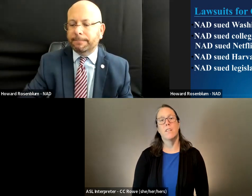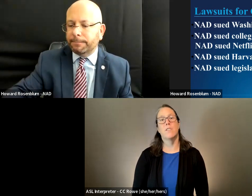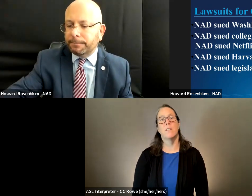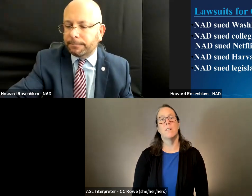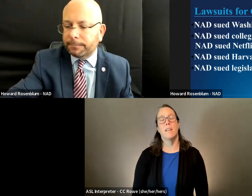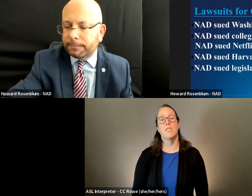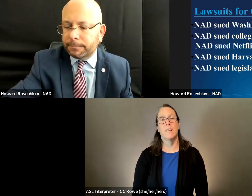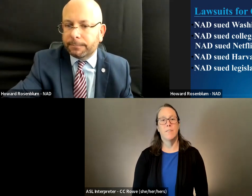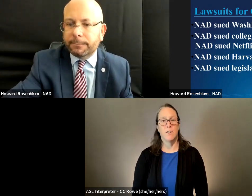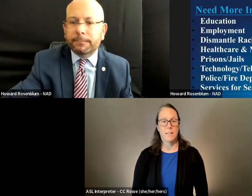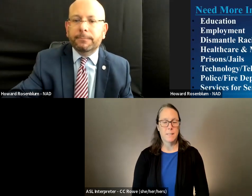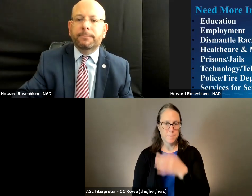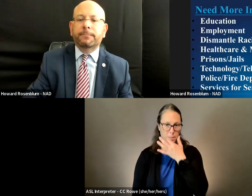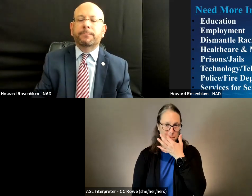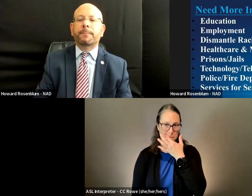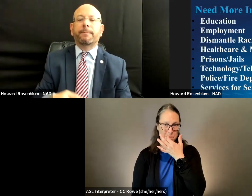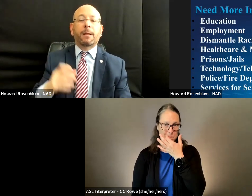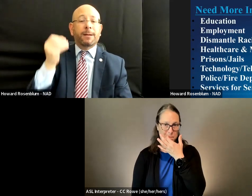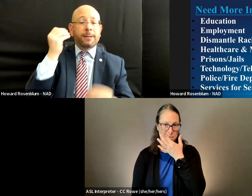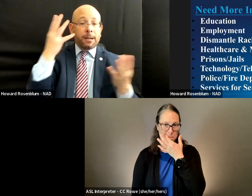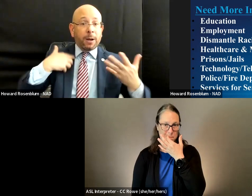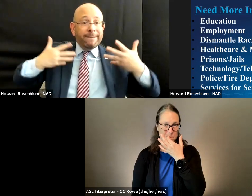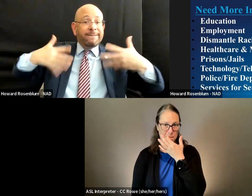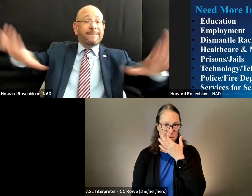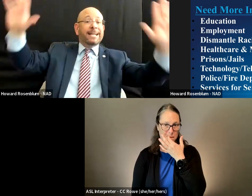hearings. The Deaf communities were left out and both have agreed now